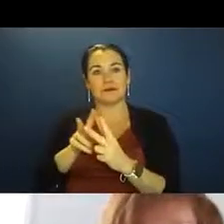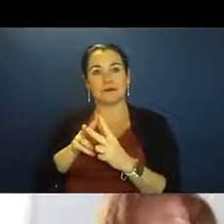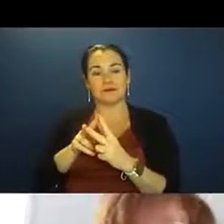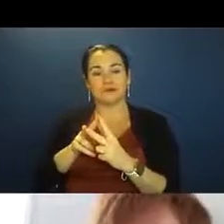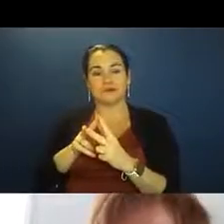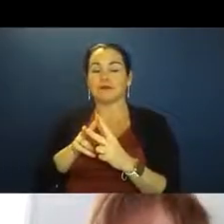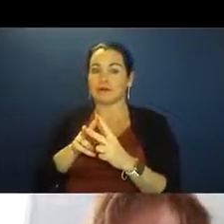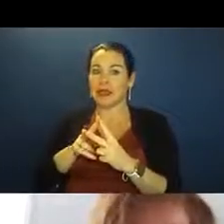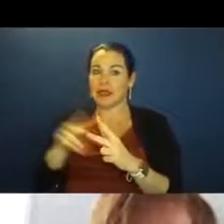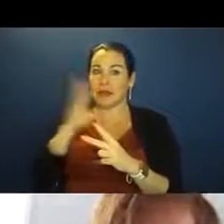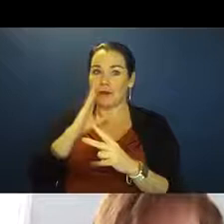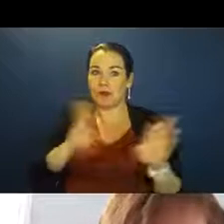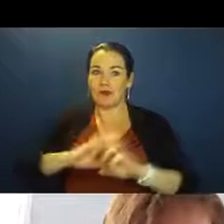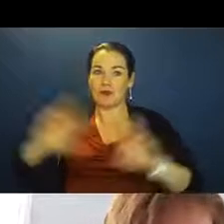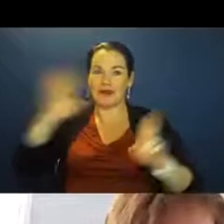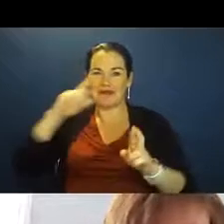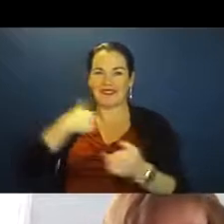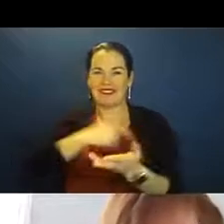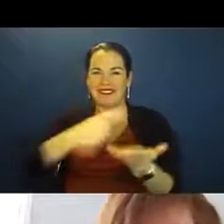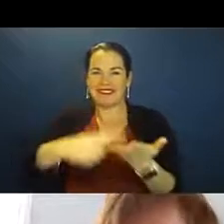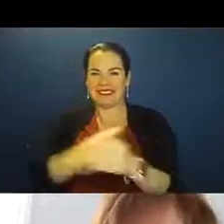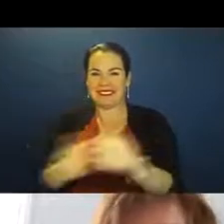is RANDS and the other is Pulse, which Jason just addressed. And those will be much teed up for next year. I'm very much looking forward to getting disability on those two data collections. There are a number of resources with data sources that I have mentioned. And with